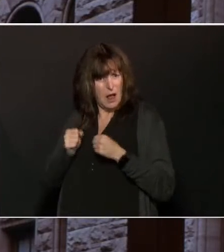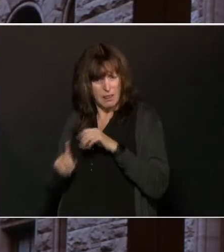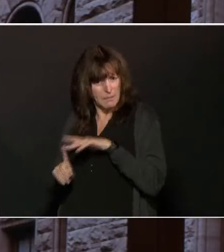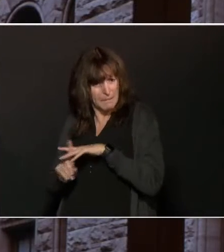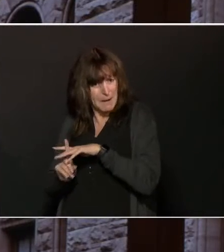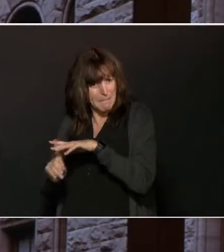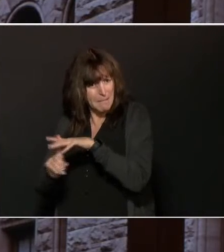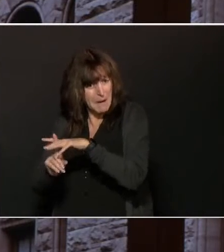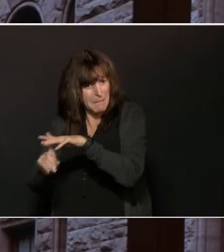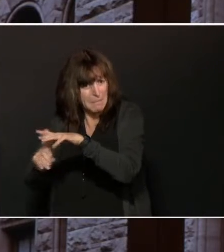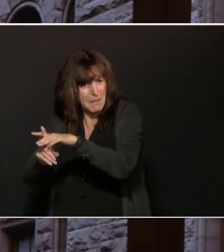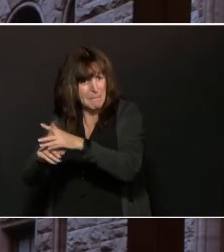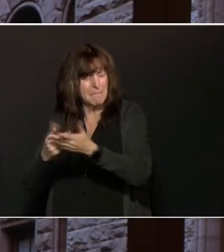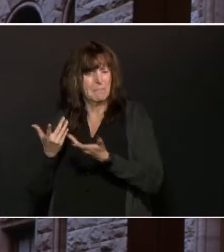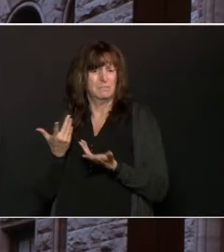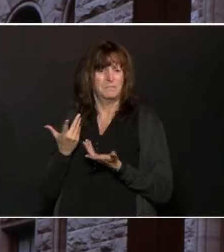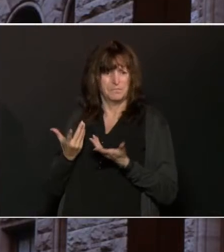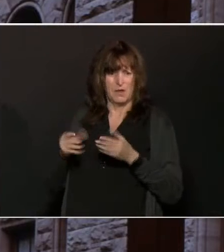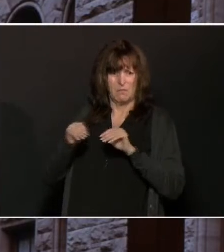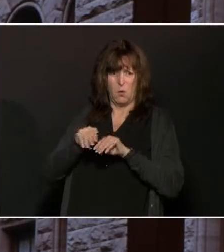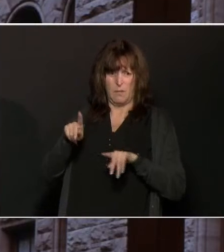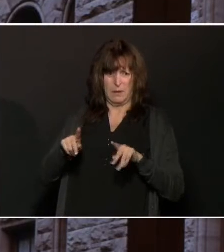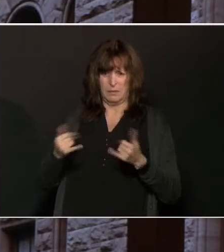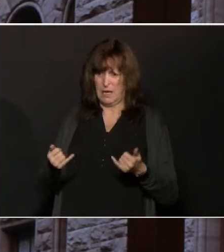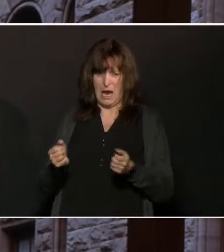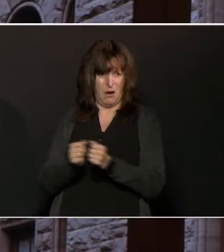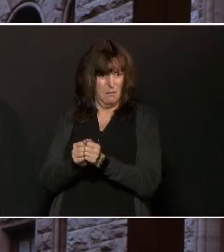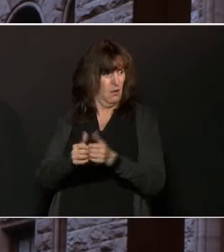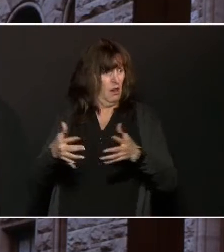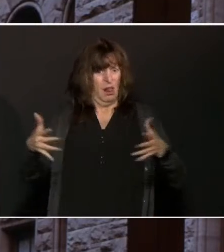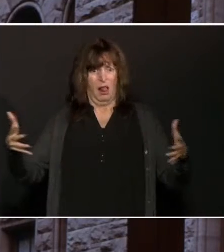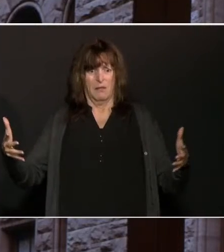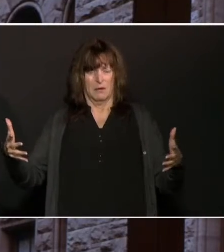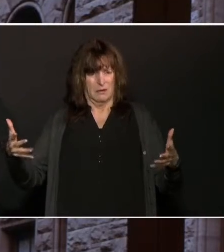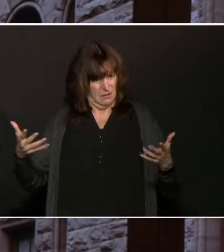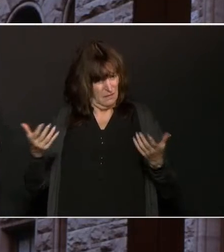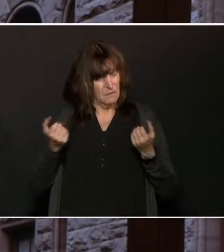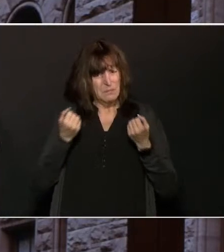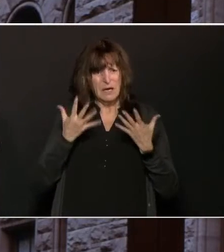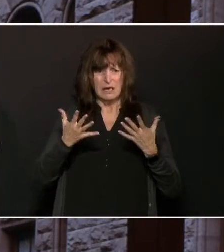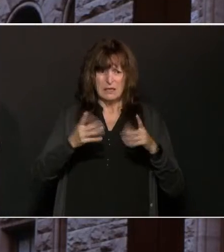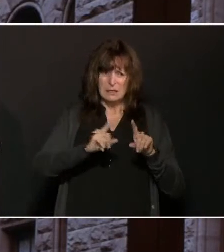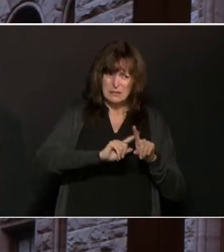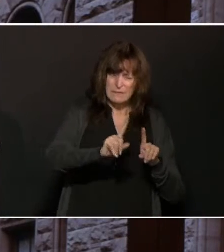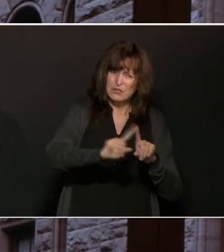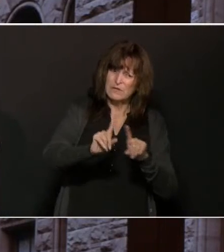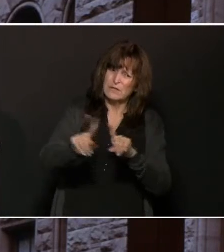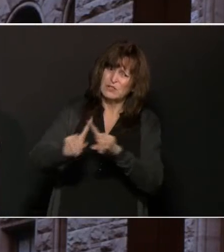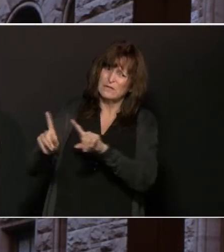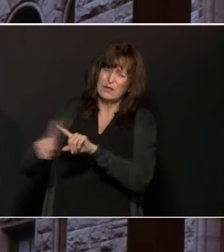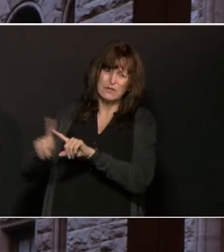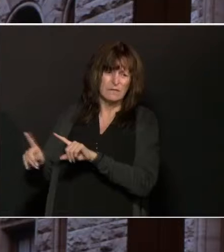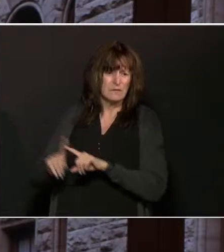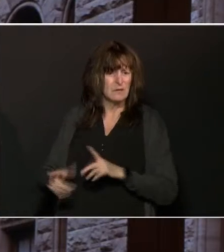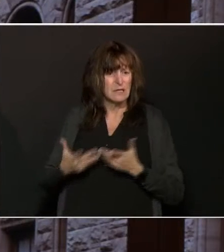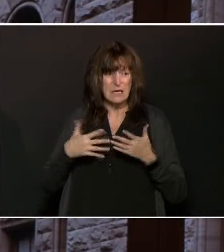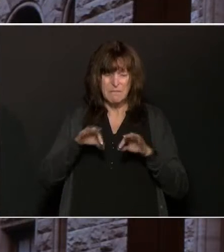CASE NUMBERS EXCEED 5000 BEFORE YOU START CASE NUMBERS EXCEED 5000 BEFORE YOU START TO COME YOU START TO COME DOWN AND IT WILL YOU START TO COME DOWN AND IT WILL TAKE YOU START TO COME DOWN AND IT WILL TAKE LONGER